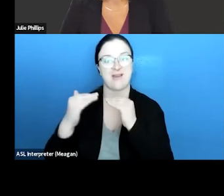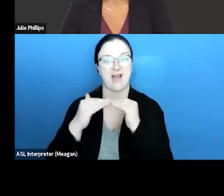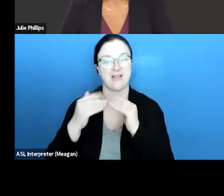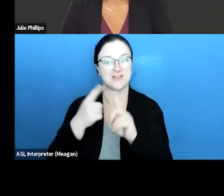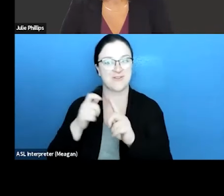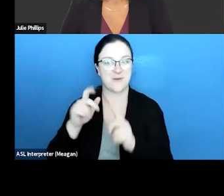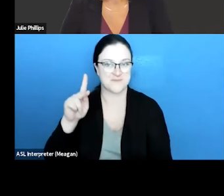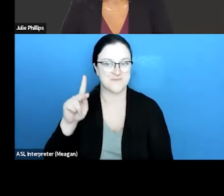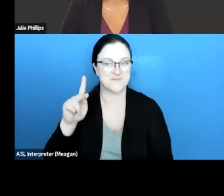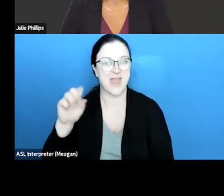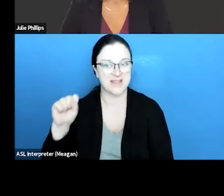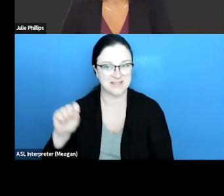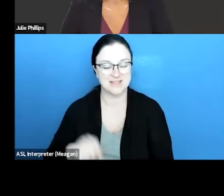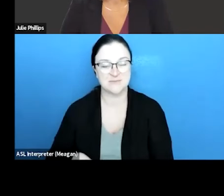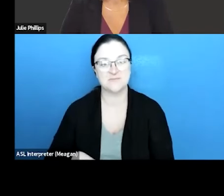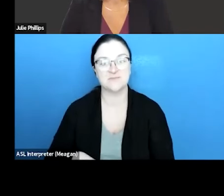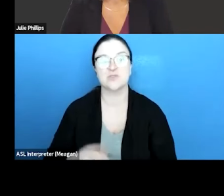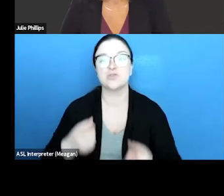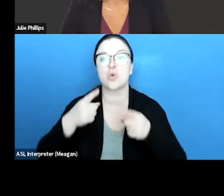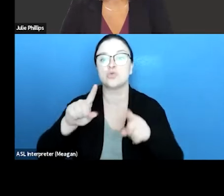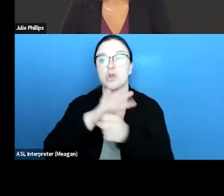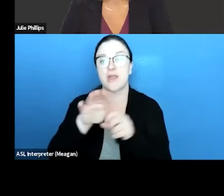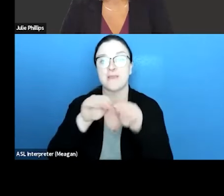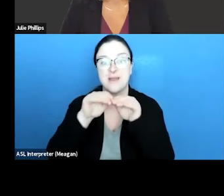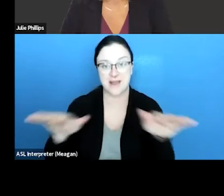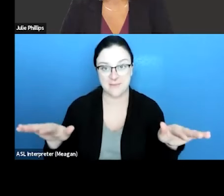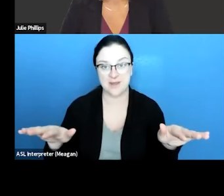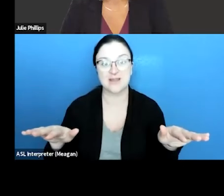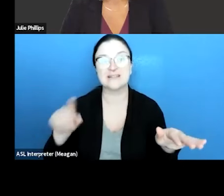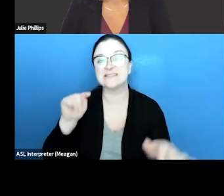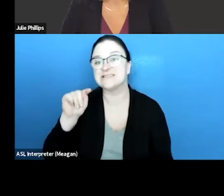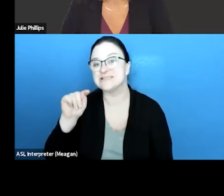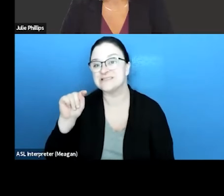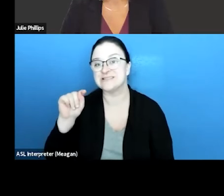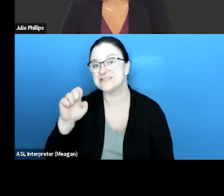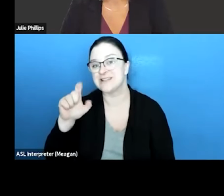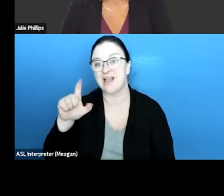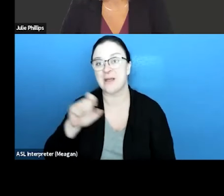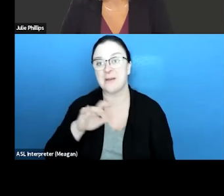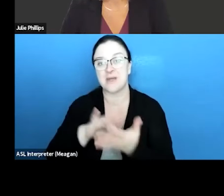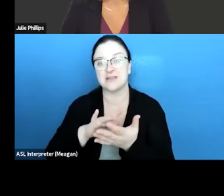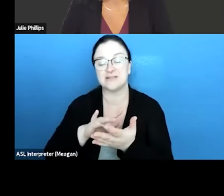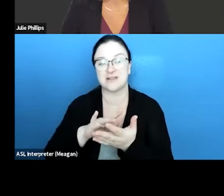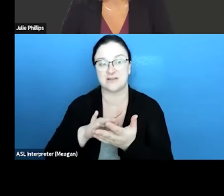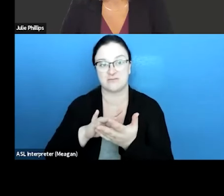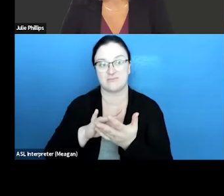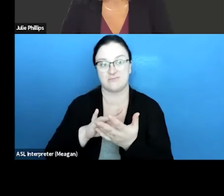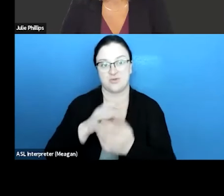So, during the pandemic telemedicine was brought in for our mobile crisis teams out of sheer necessity.